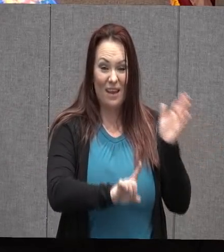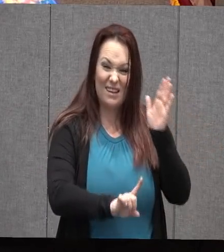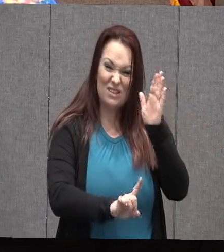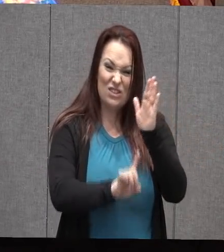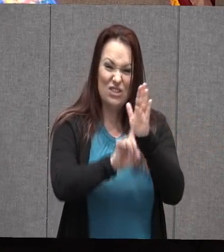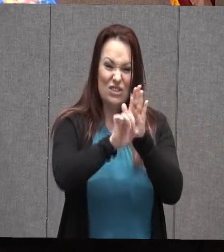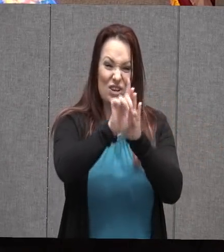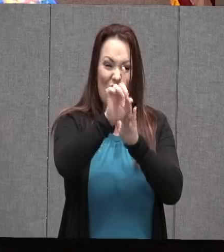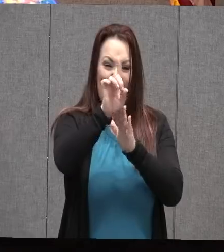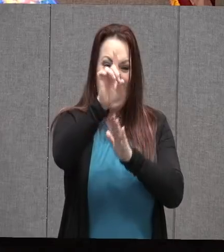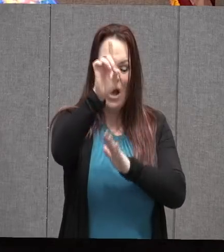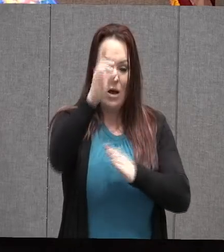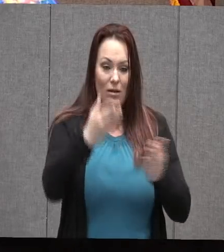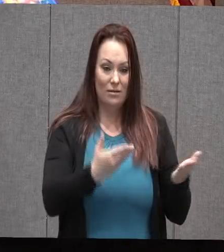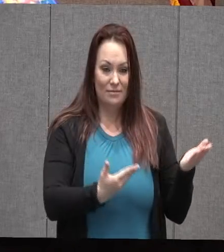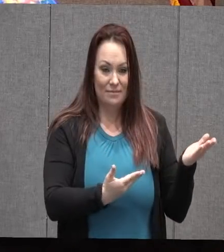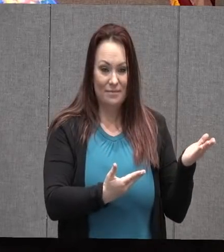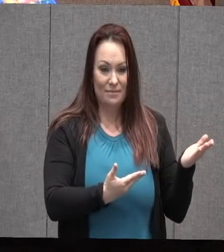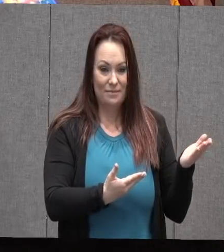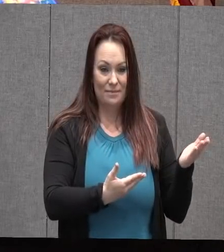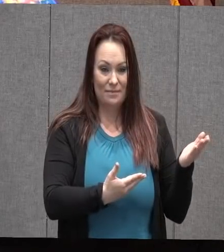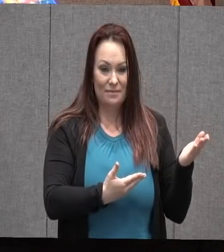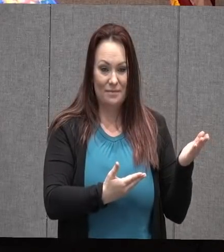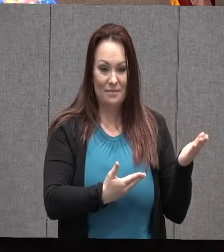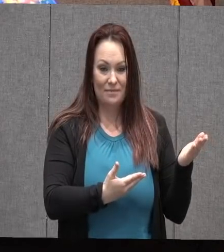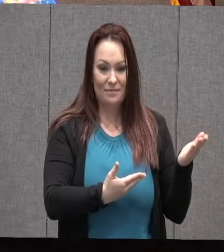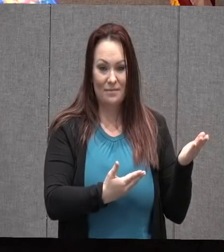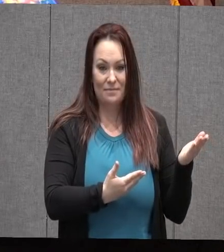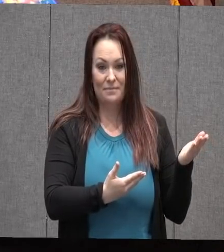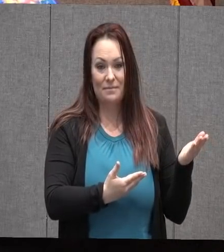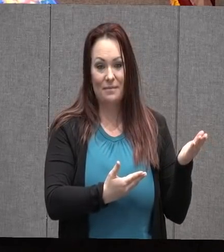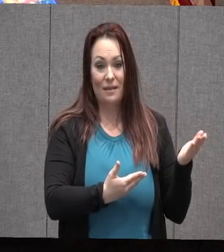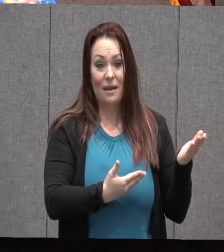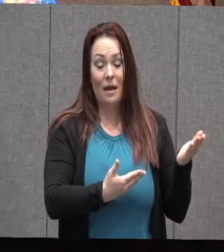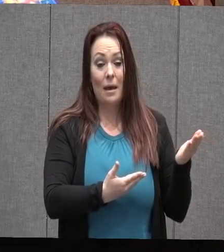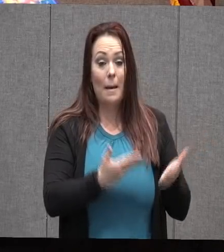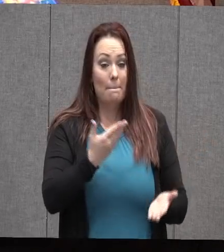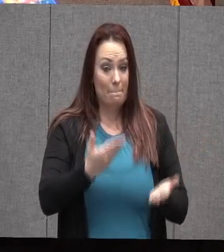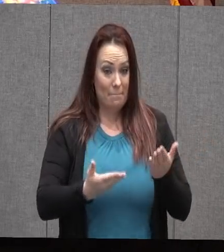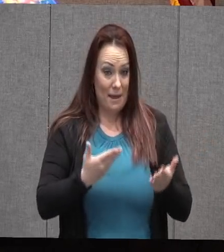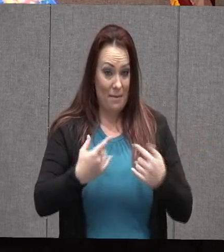and stretch my arms up high. Maybe while you're here, you can think